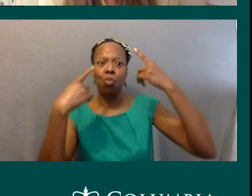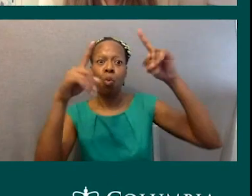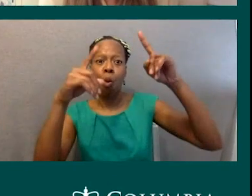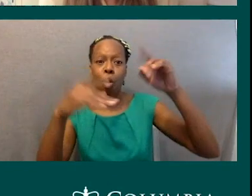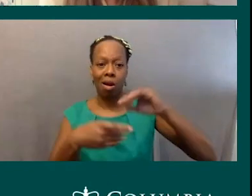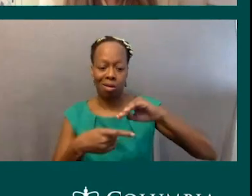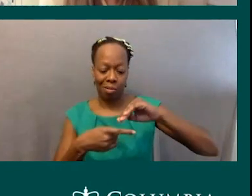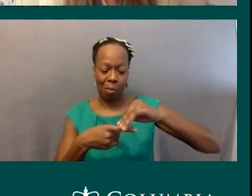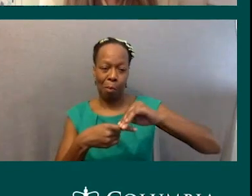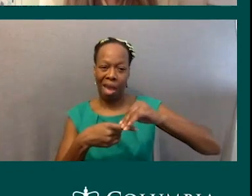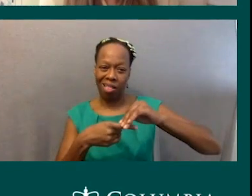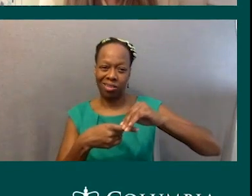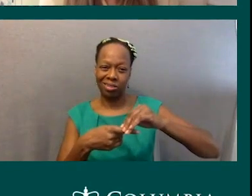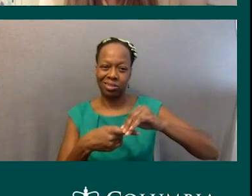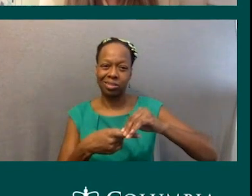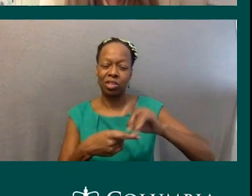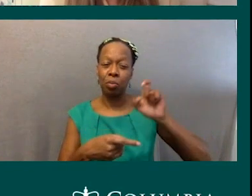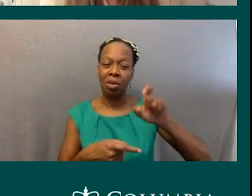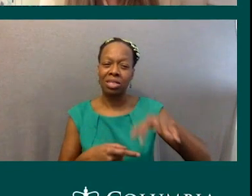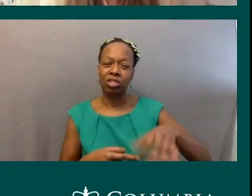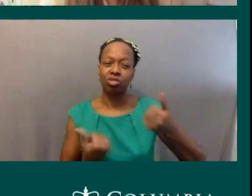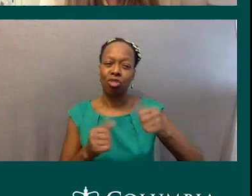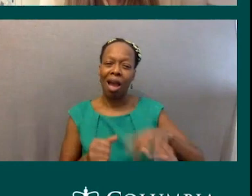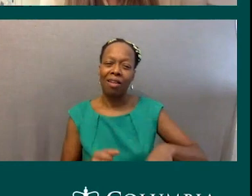And then look for efficacy,